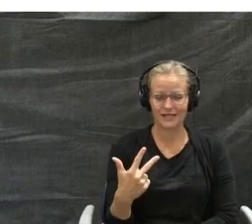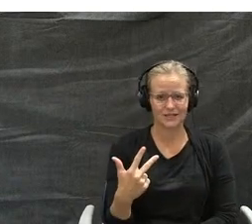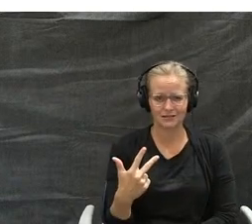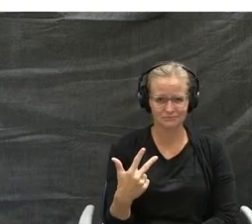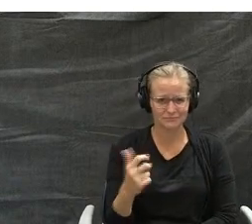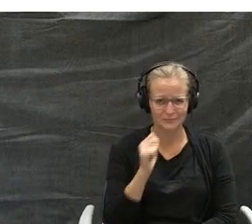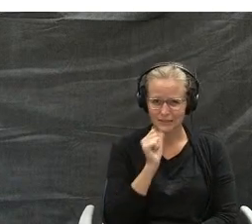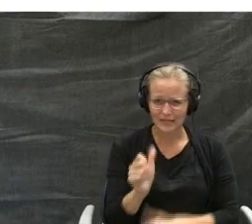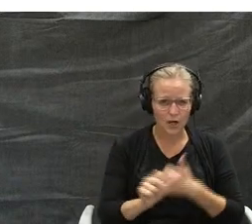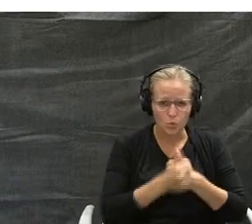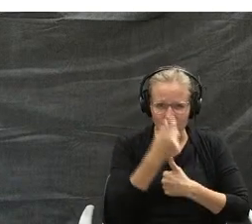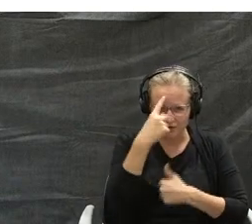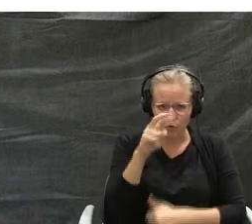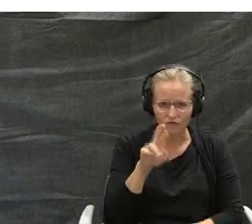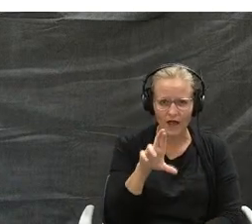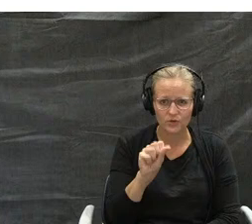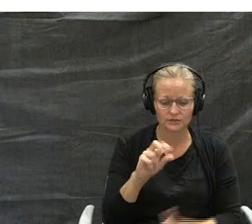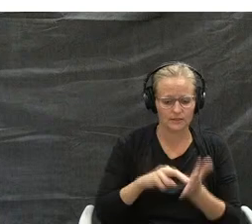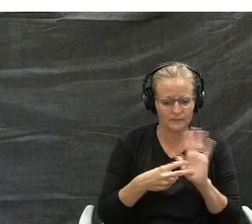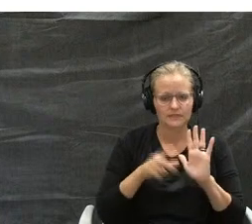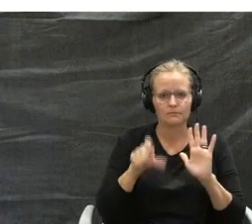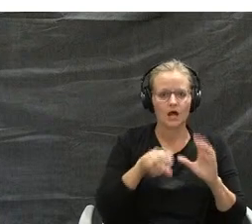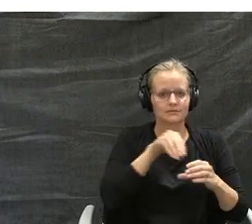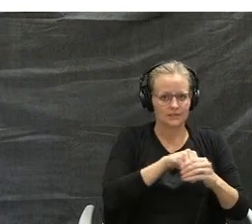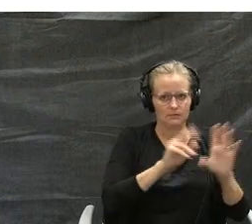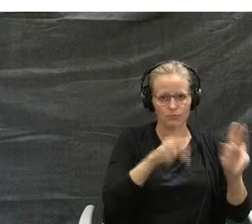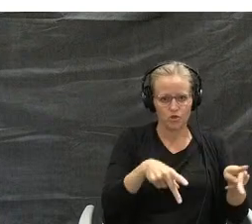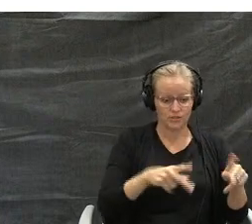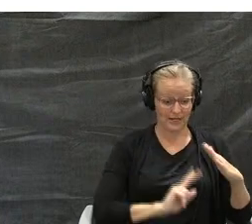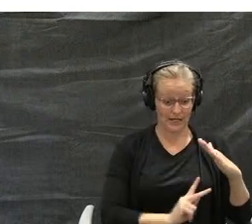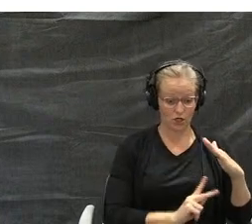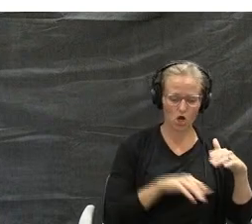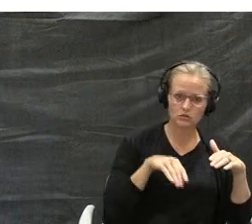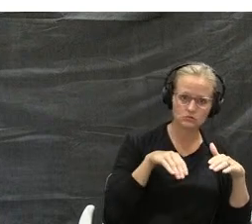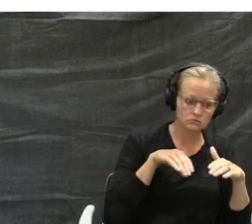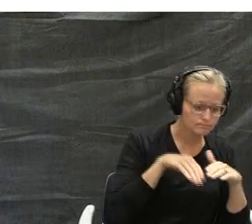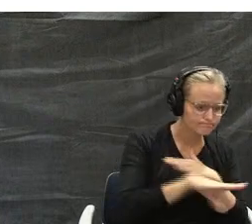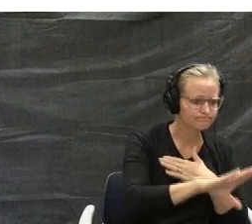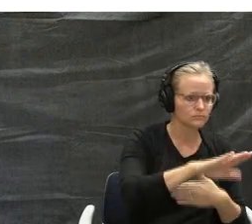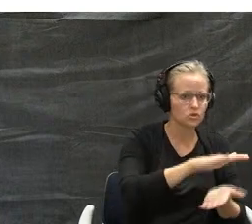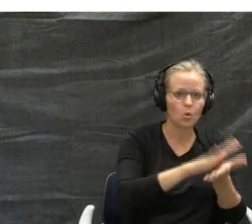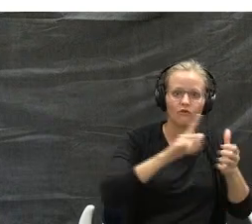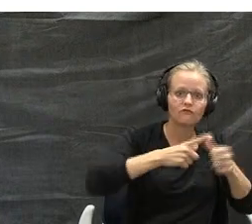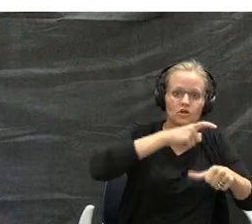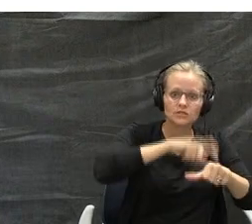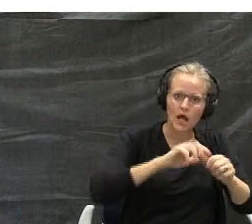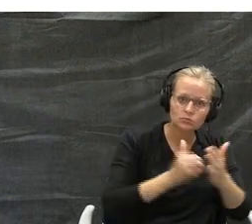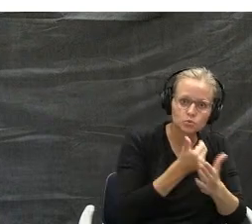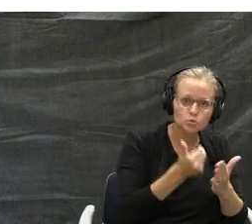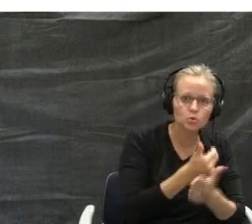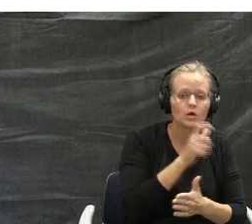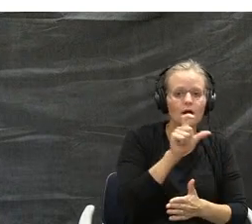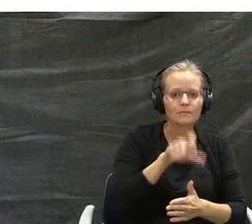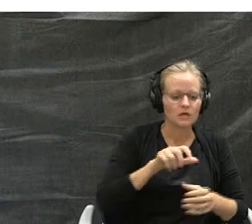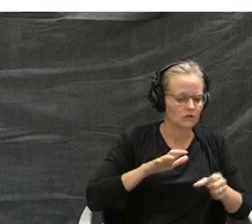educational system. Kindergarteners are new to the school system and need to be there full time to get the exposure. An adjustment and